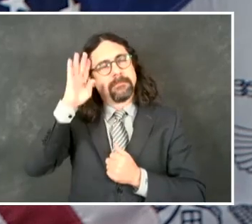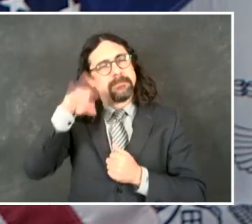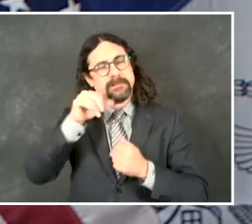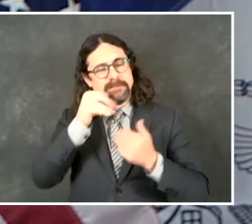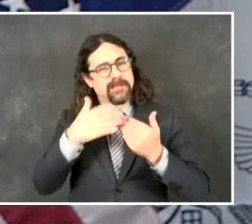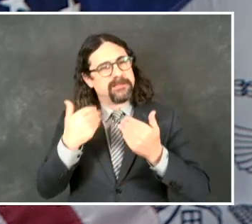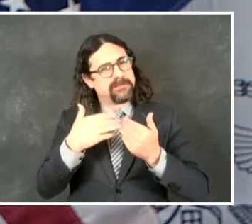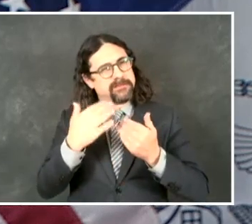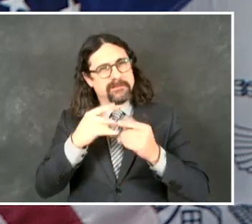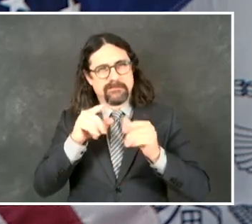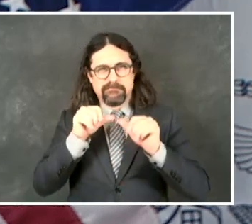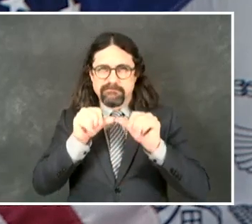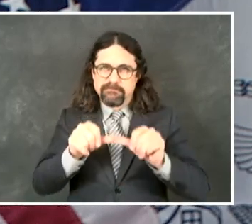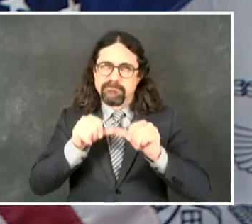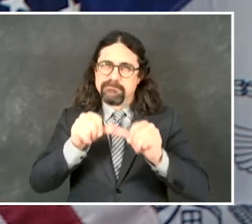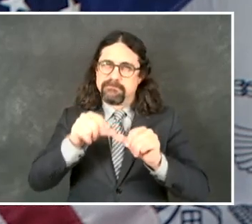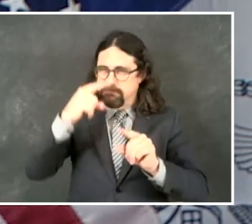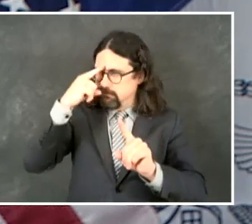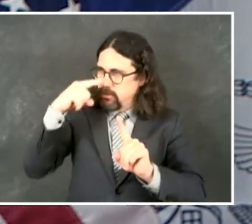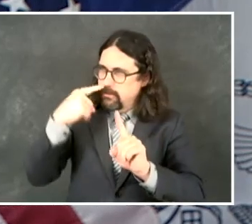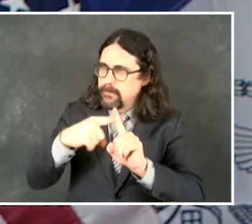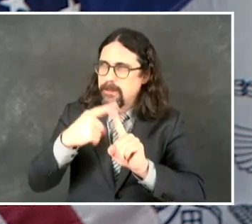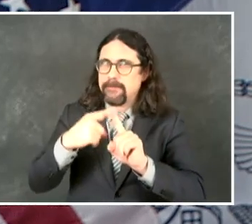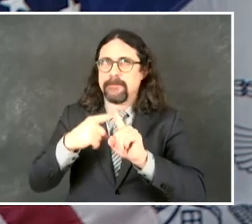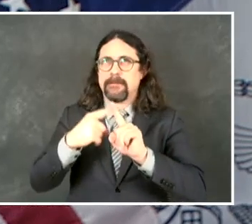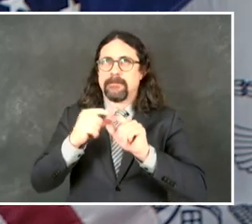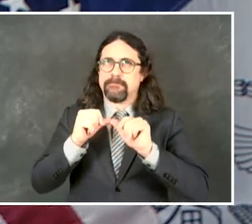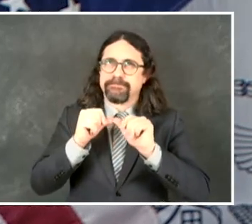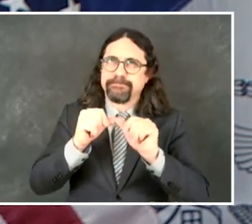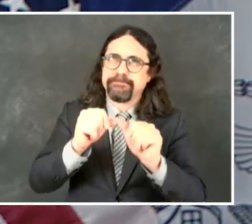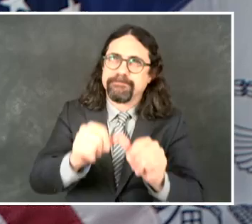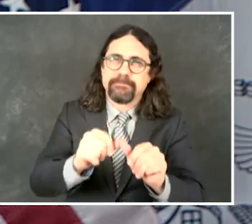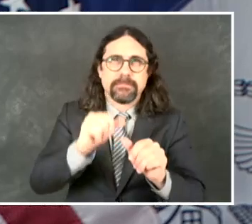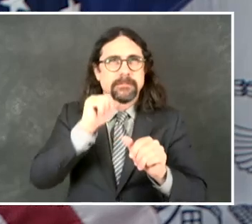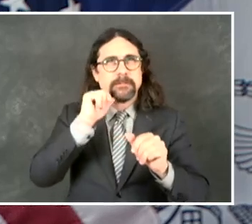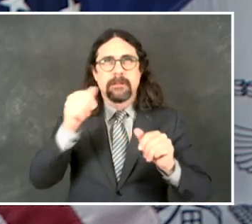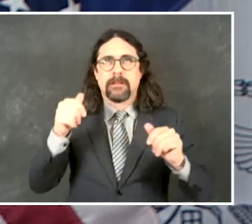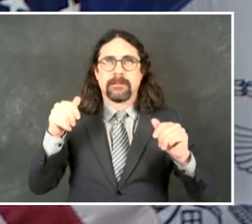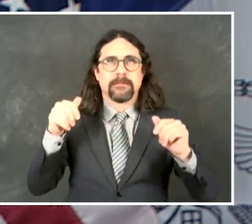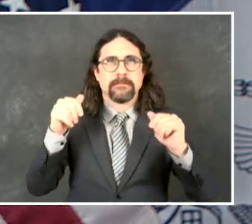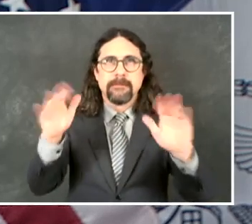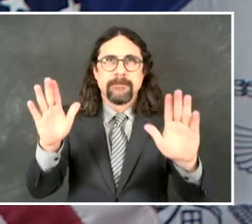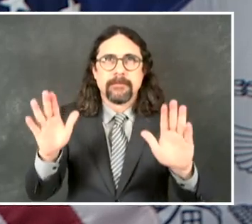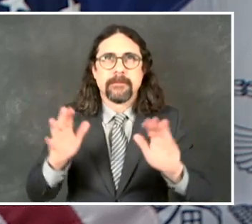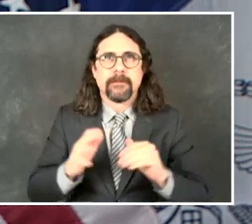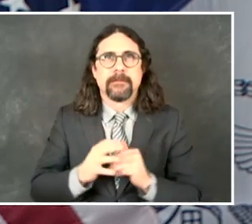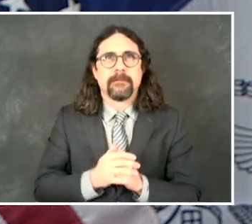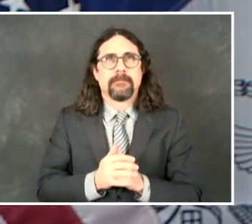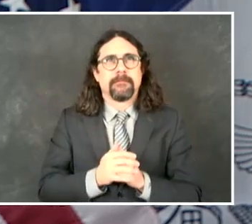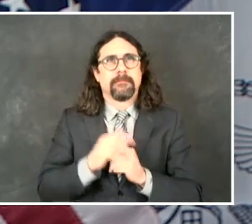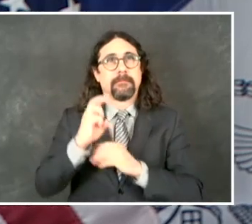LONG TIME. EVERYONE WANTS MORE CERTAINTY. ONE OF THE MOST FRUSTRATING PARTS OF TSHI WHOLE